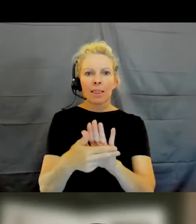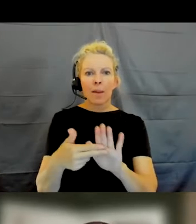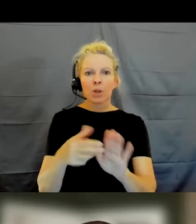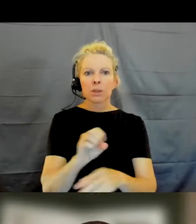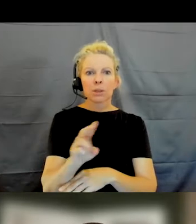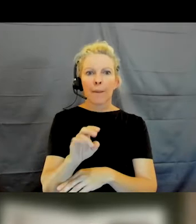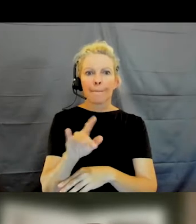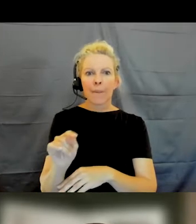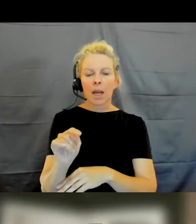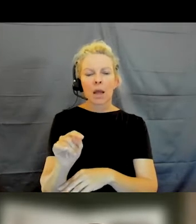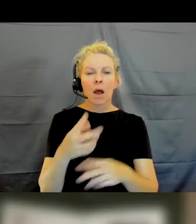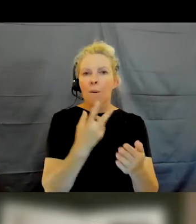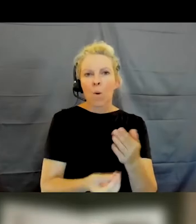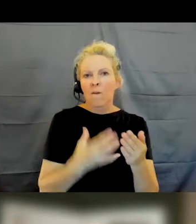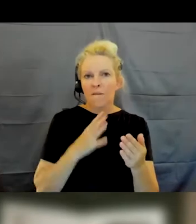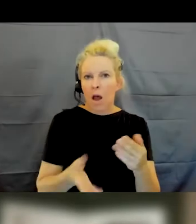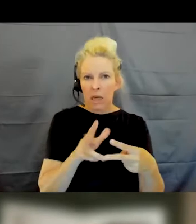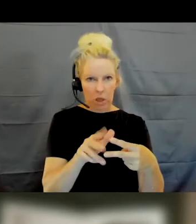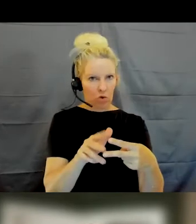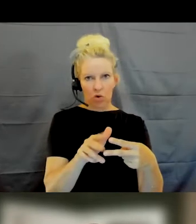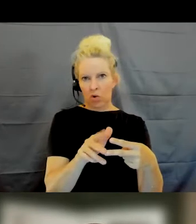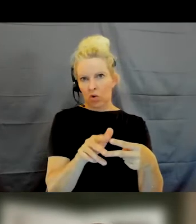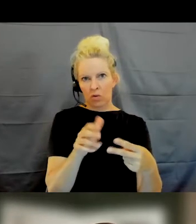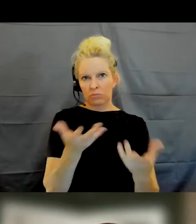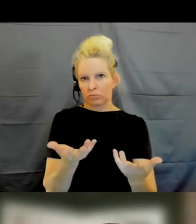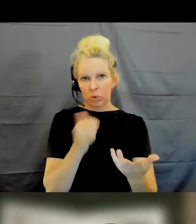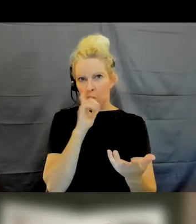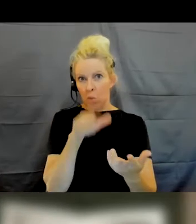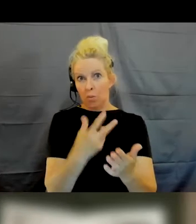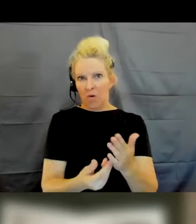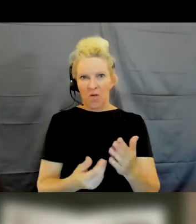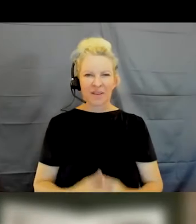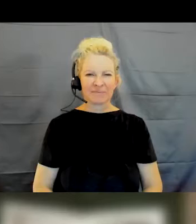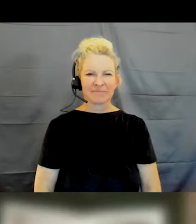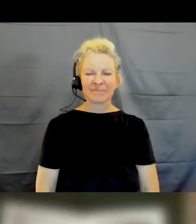You only need one. I just wanted to show there are two separate ways to implement this correctly. But